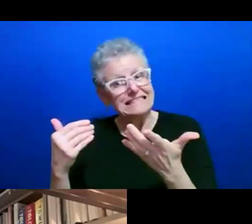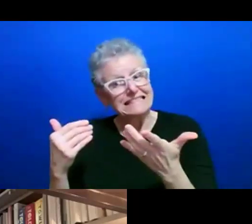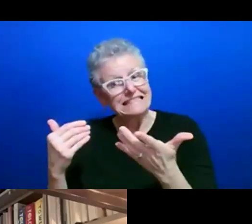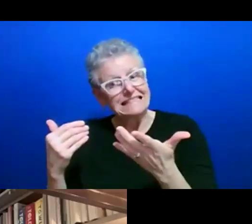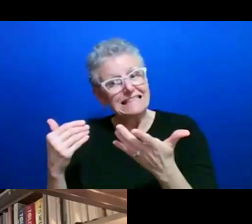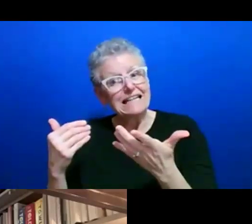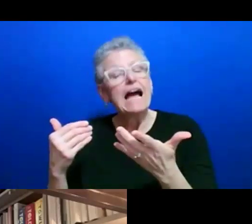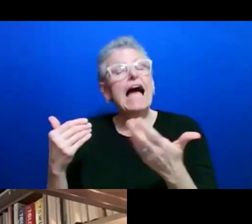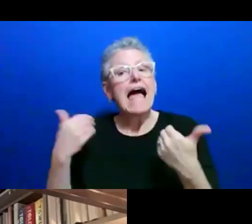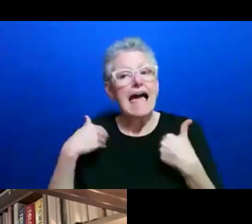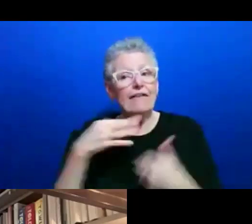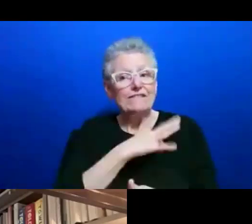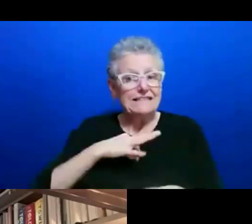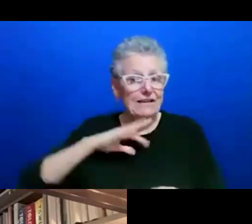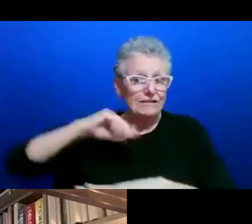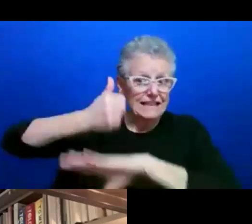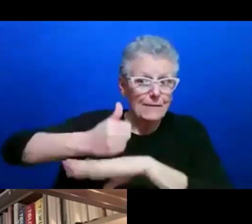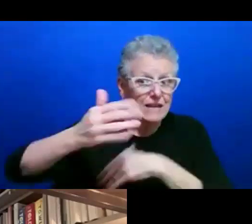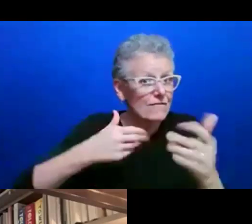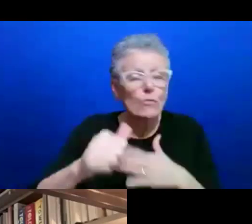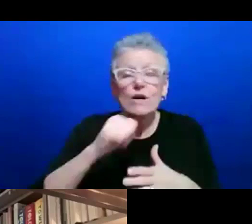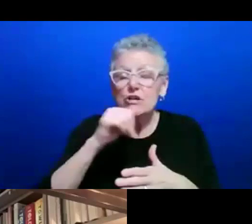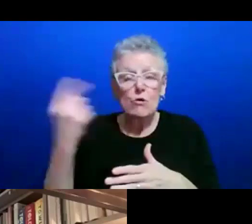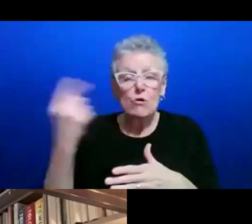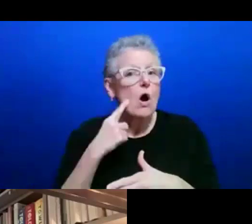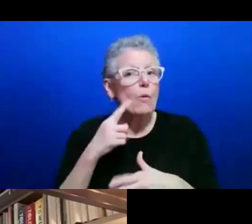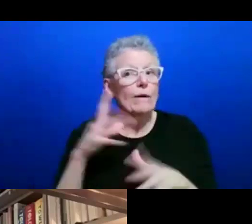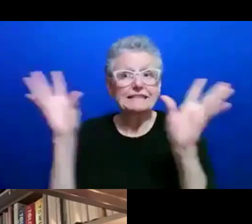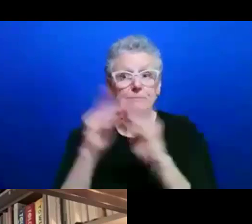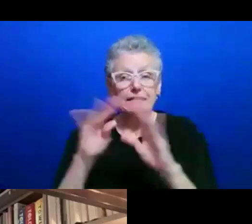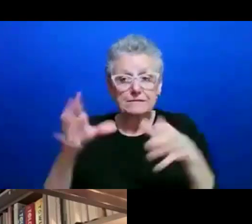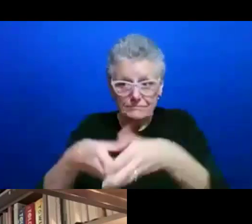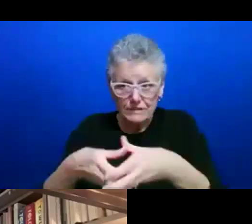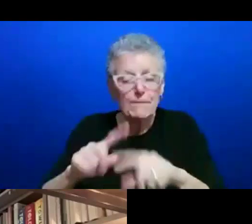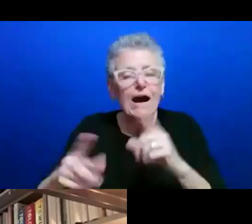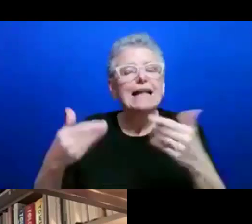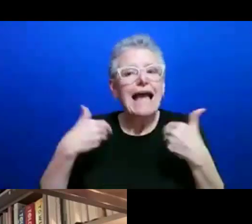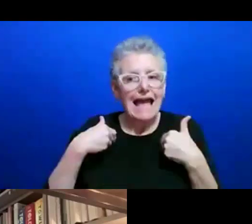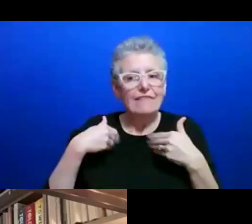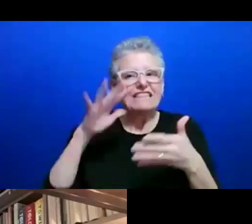even if we don't always meet as a staff, but having a scheduled staffing once a month